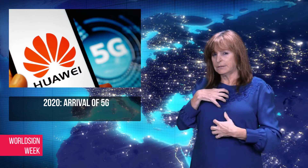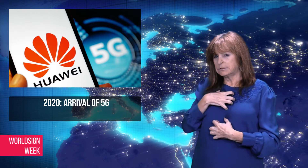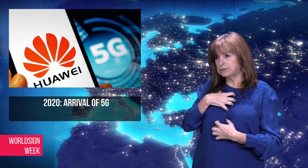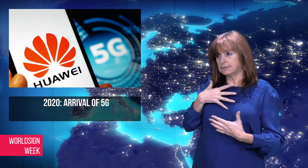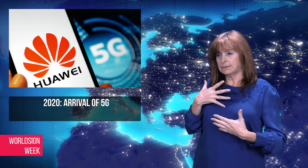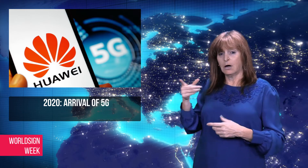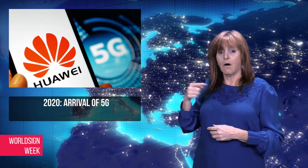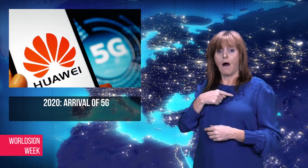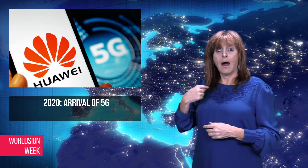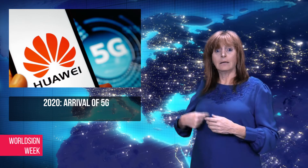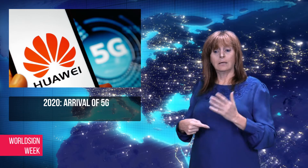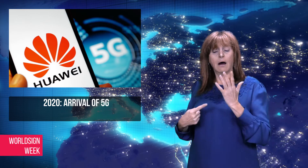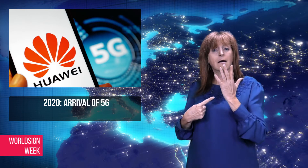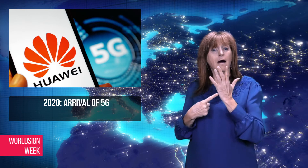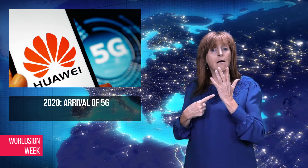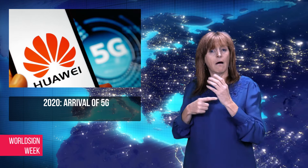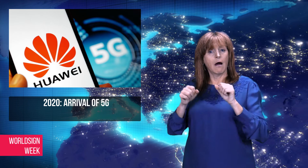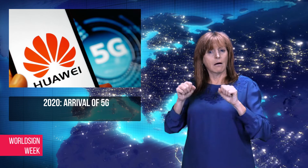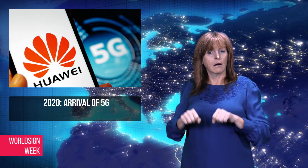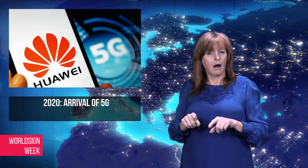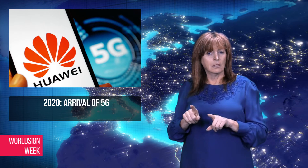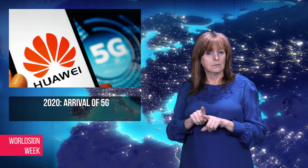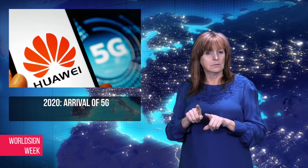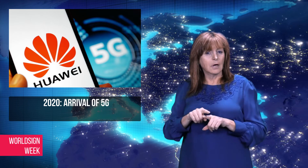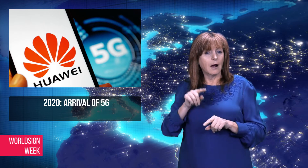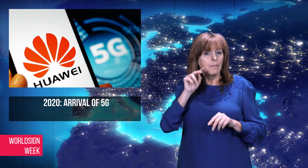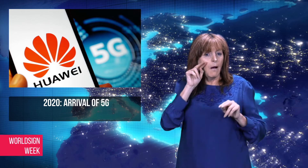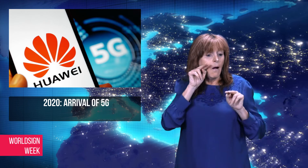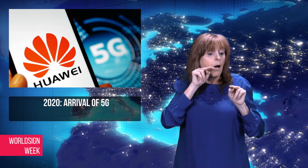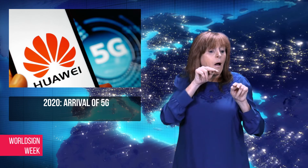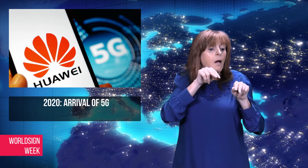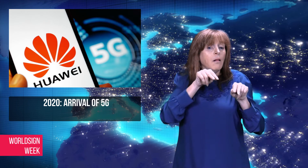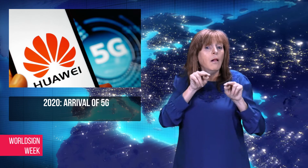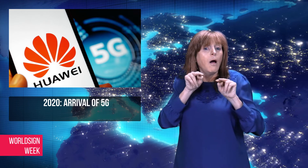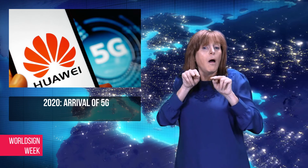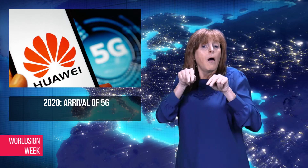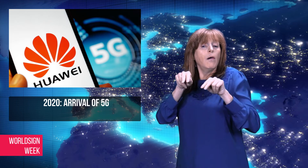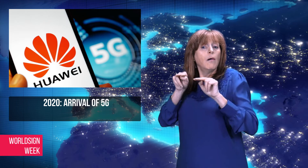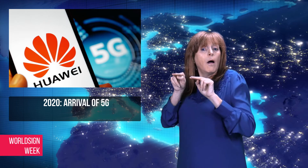Chinese technology could spy on democratic